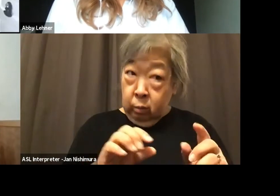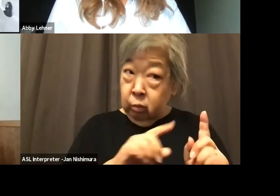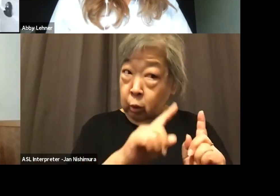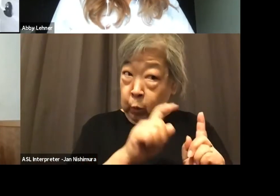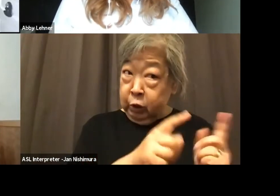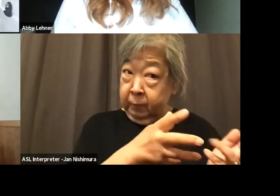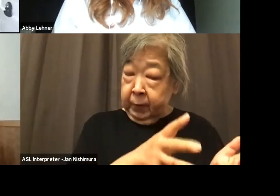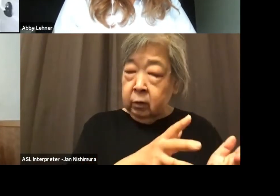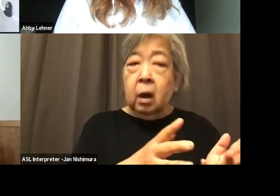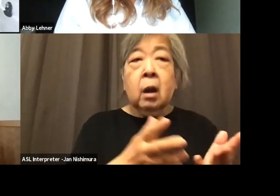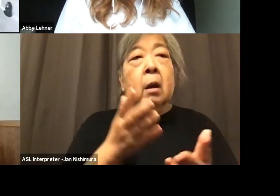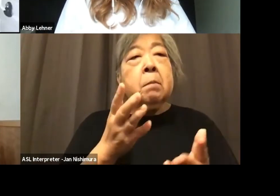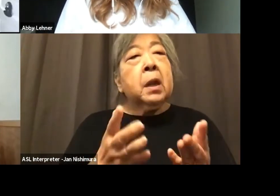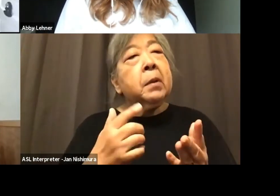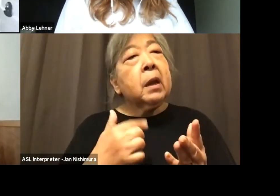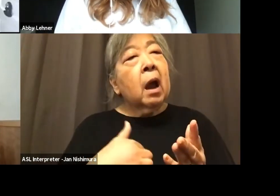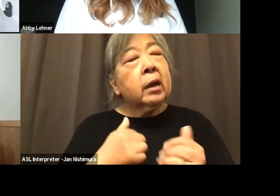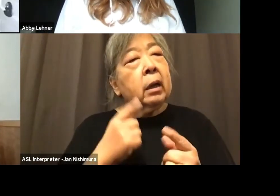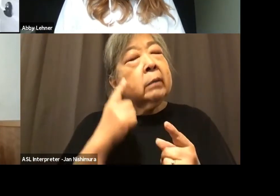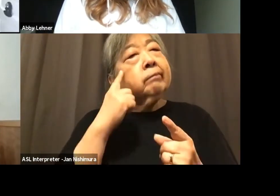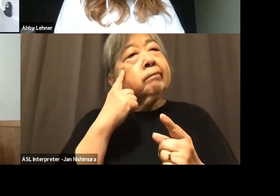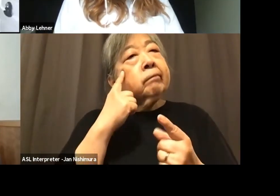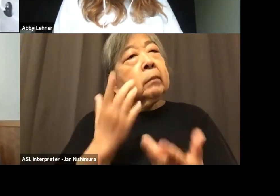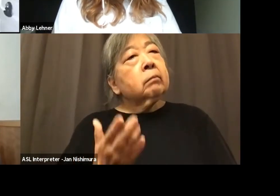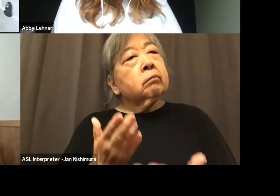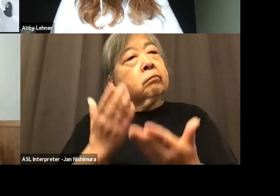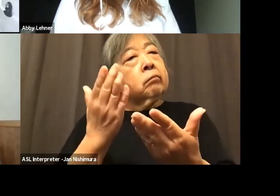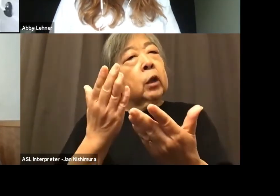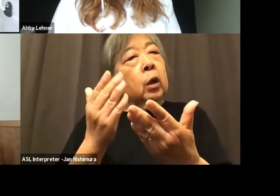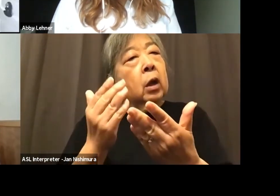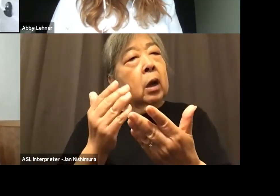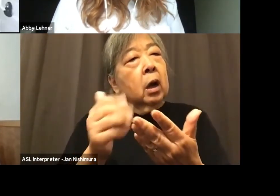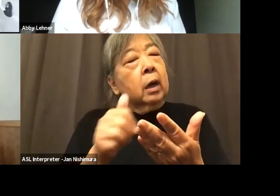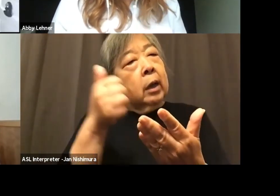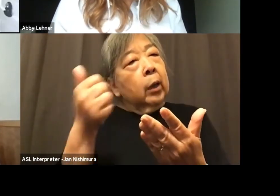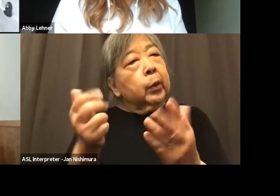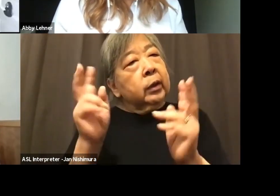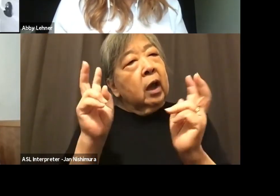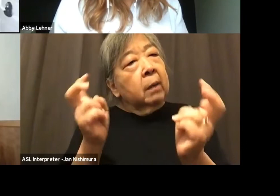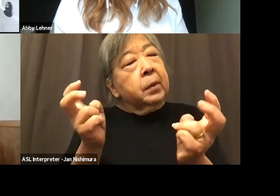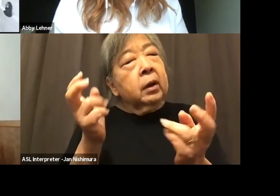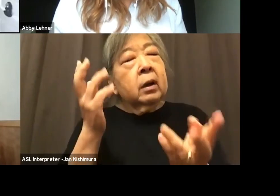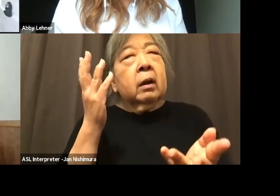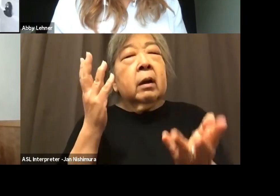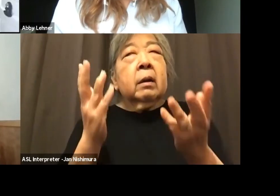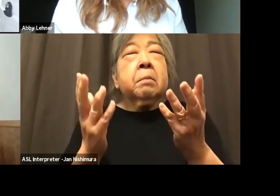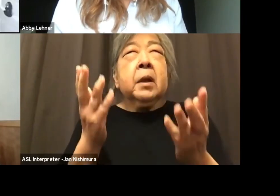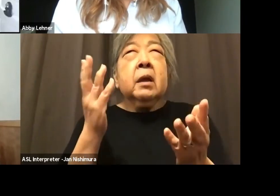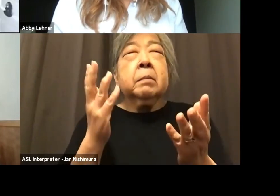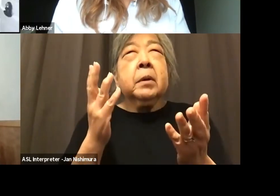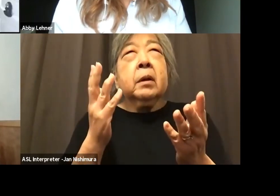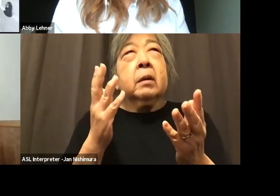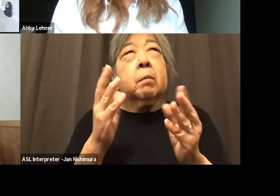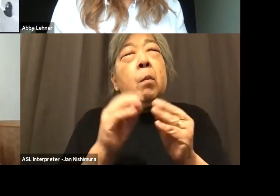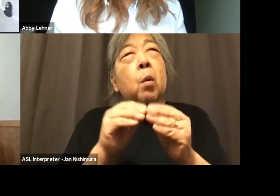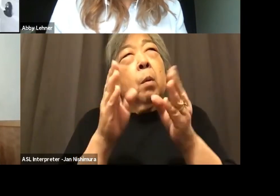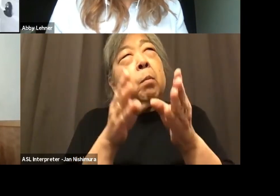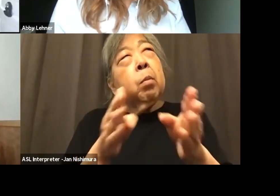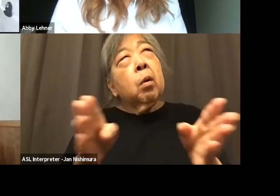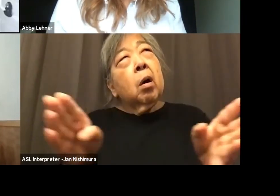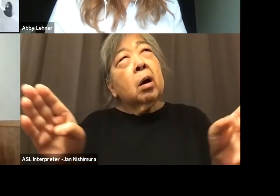bring up another which is maybe just more broadly speaking, what in kind of opening